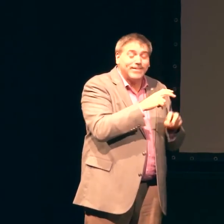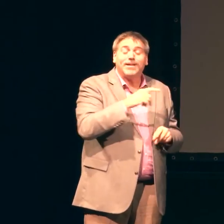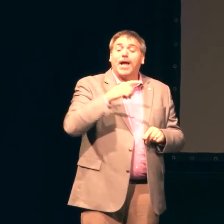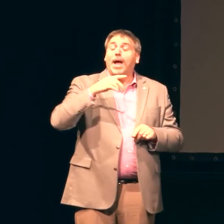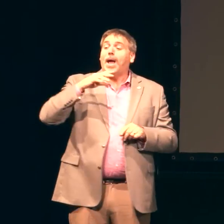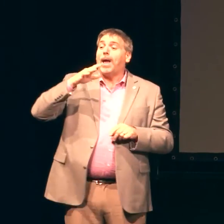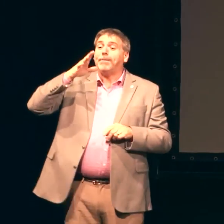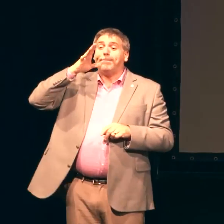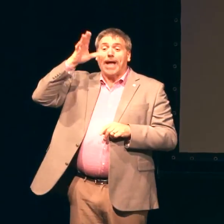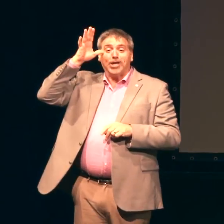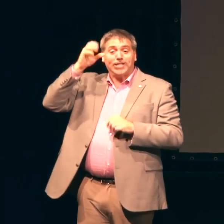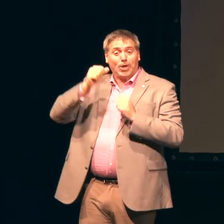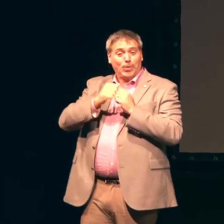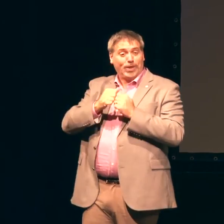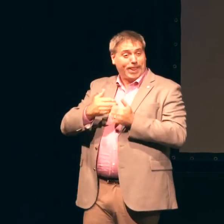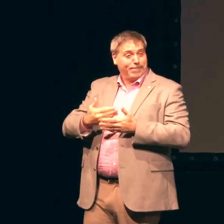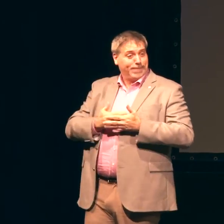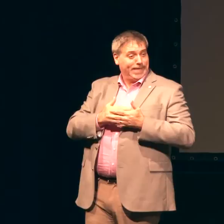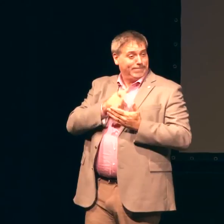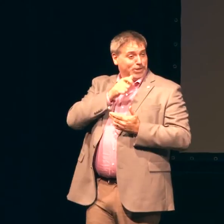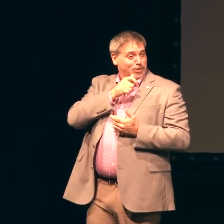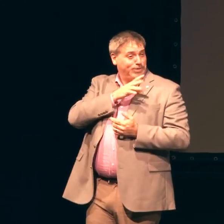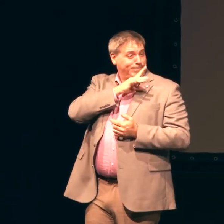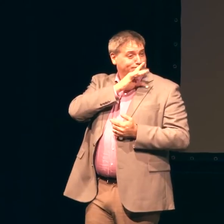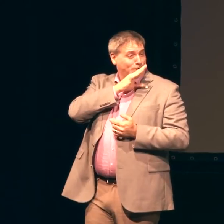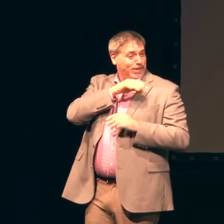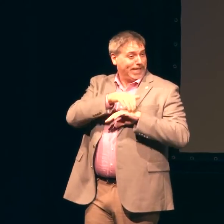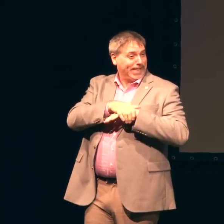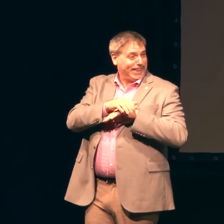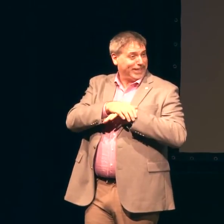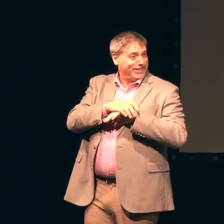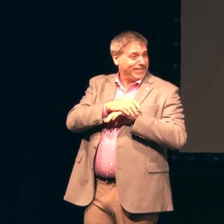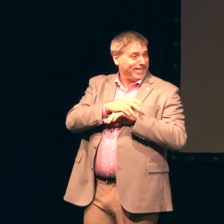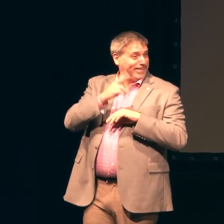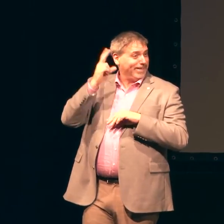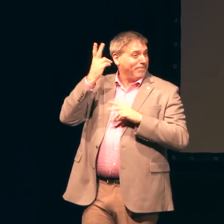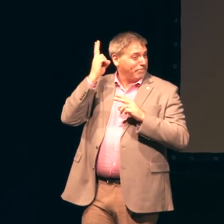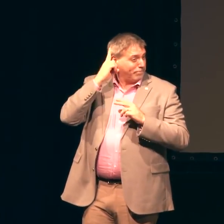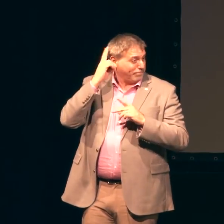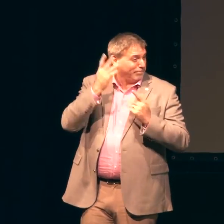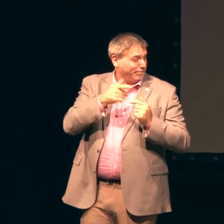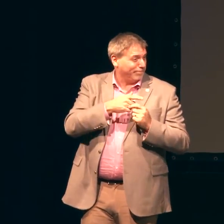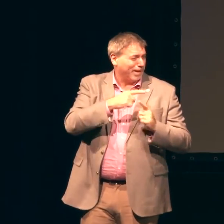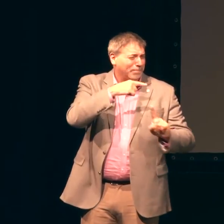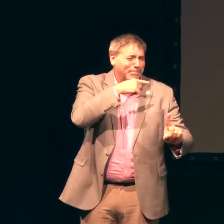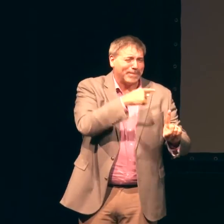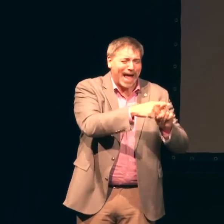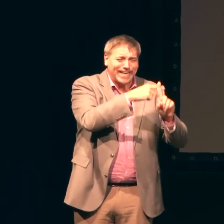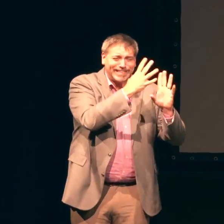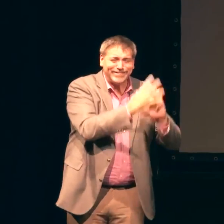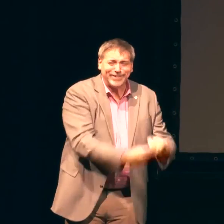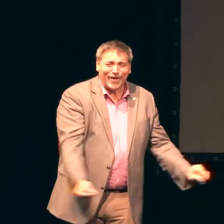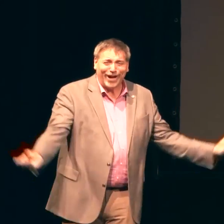social media and the parents with babies who could speak English and were implanted, the